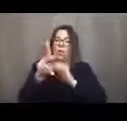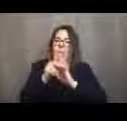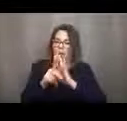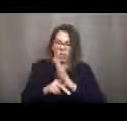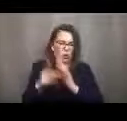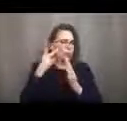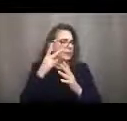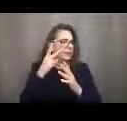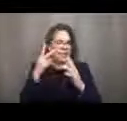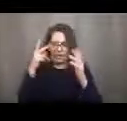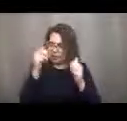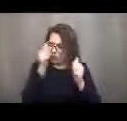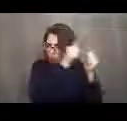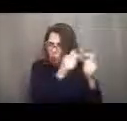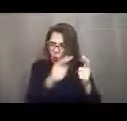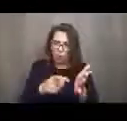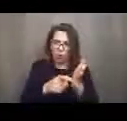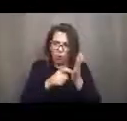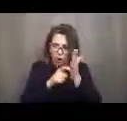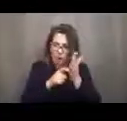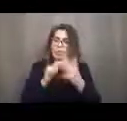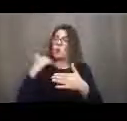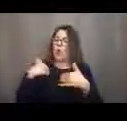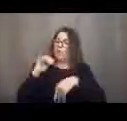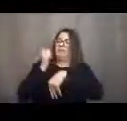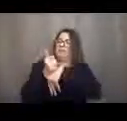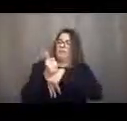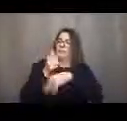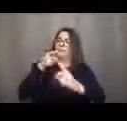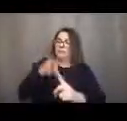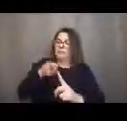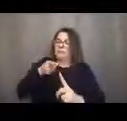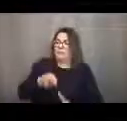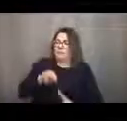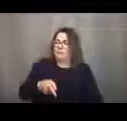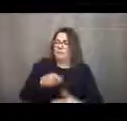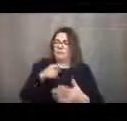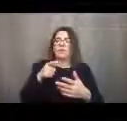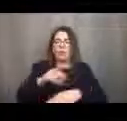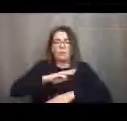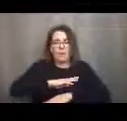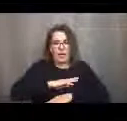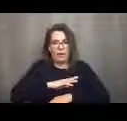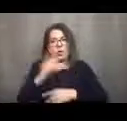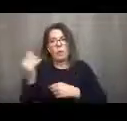and everything that you need to have in order to meet those requirements, to incorporate into a policy.